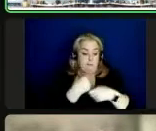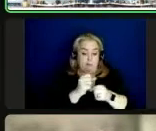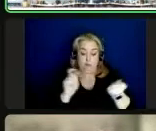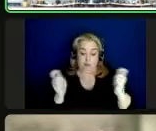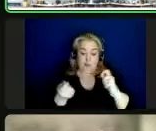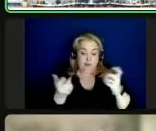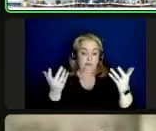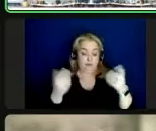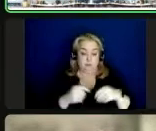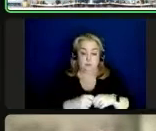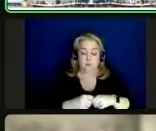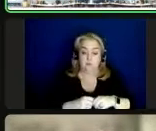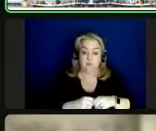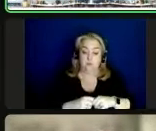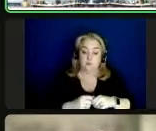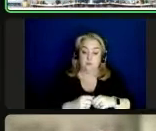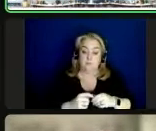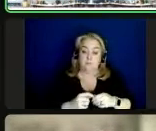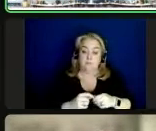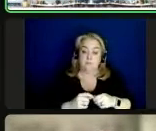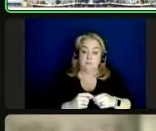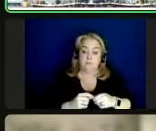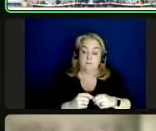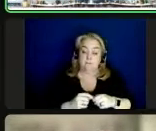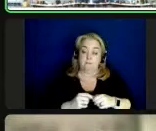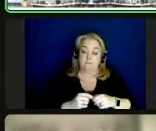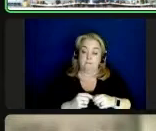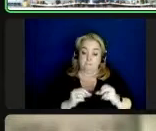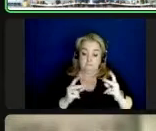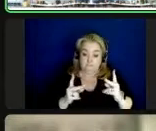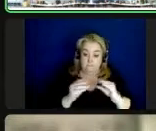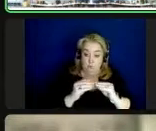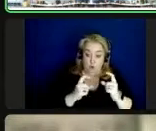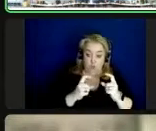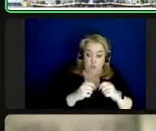LOOKING AT WE NEED SOME LARGER OPTIONS TO ADDRESS THAT AS WELL